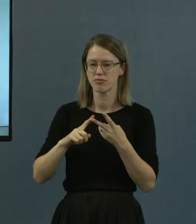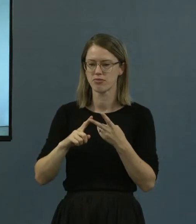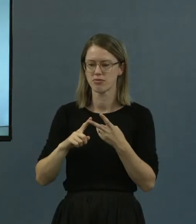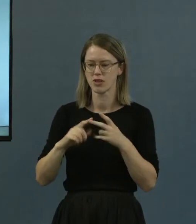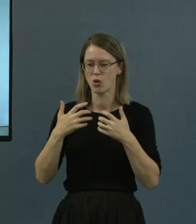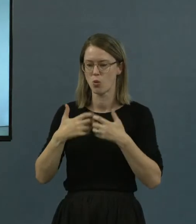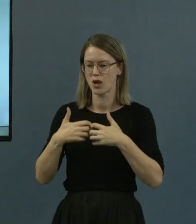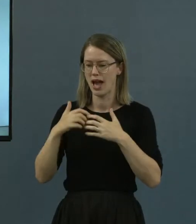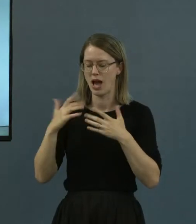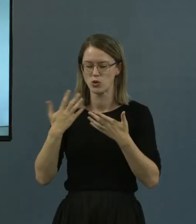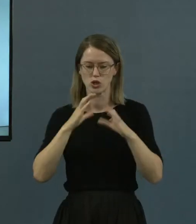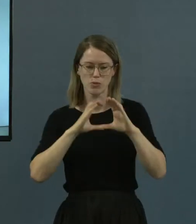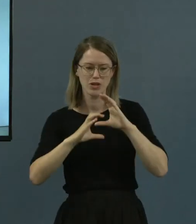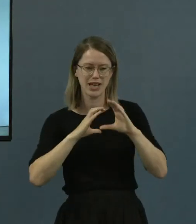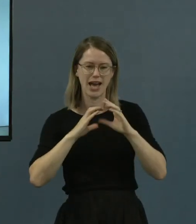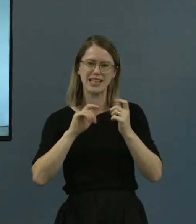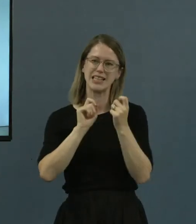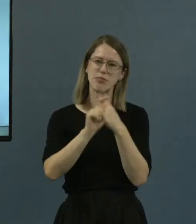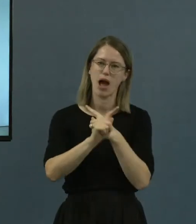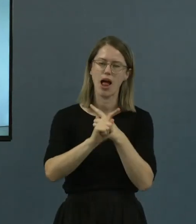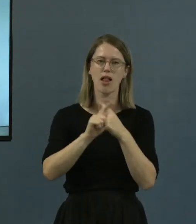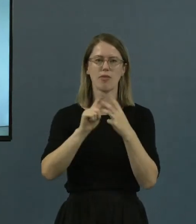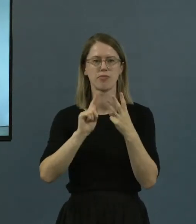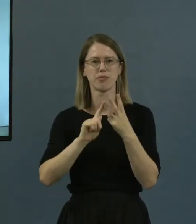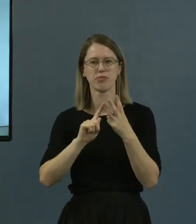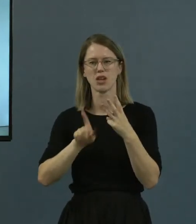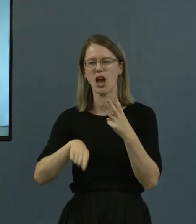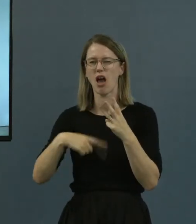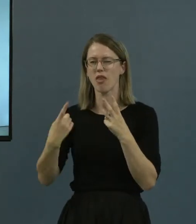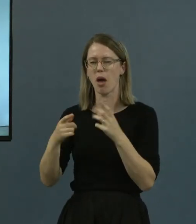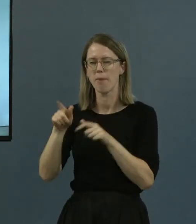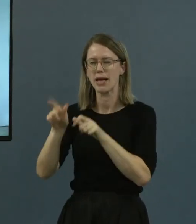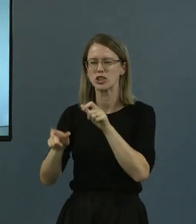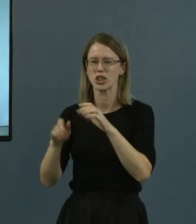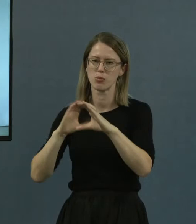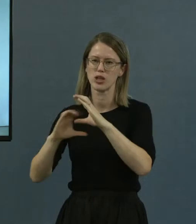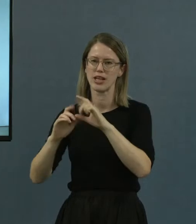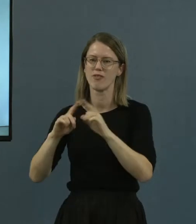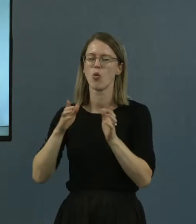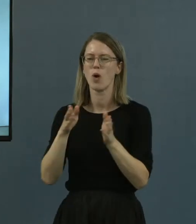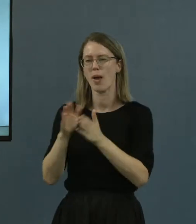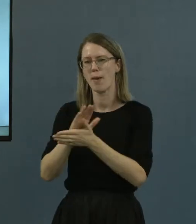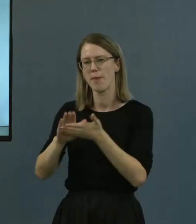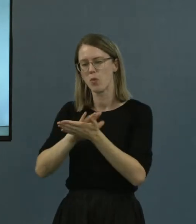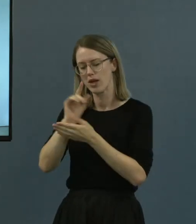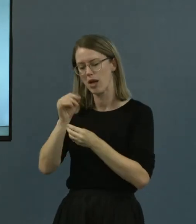communicating with people on email and other patient portals